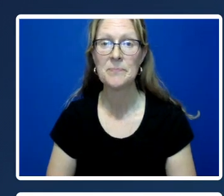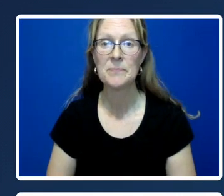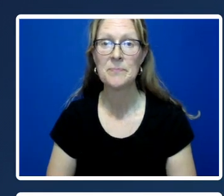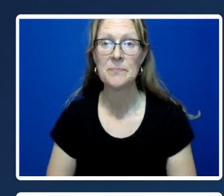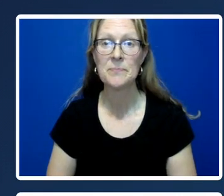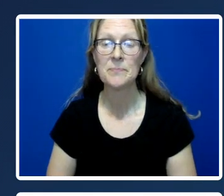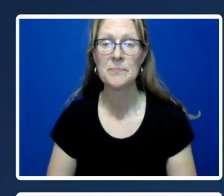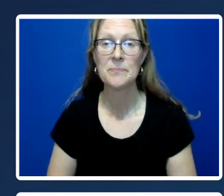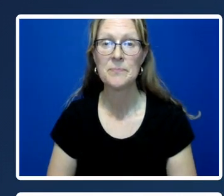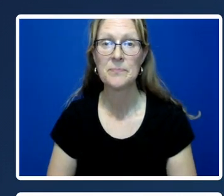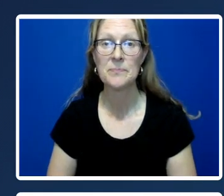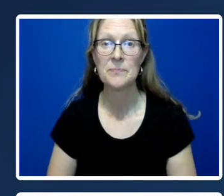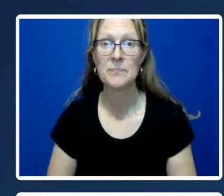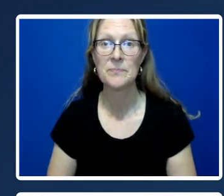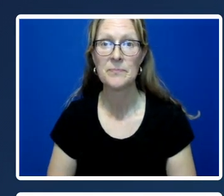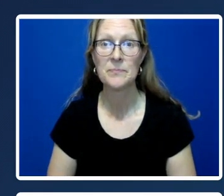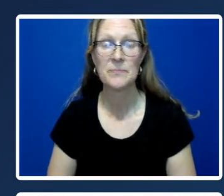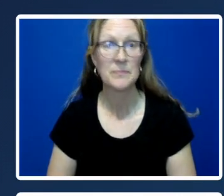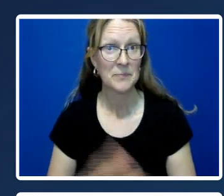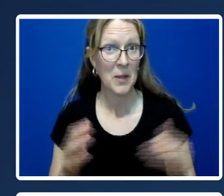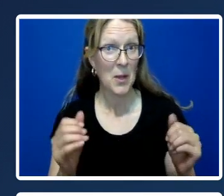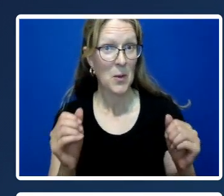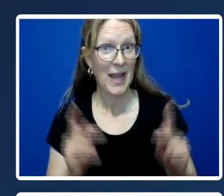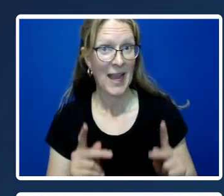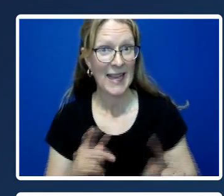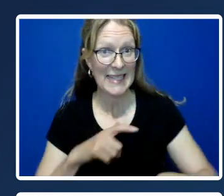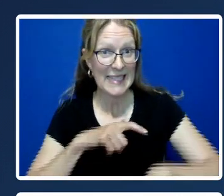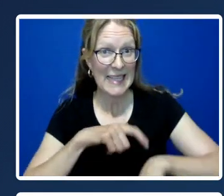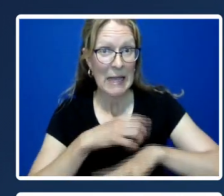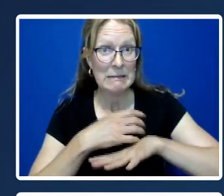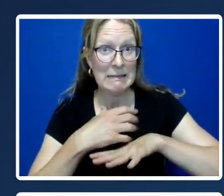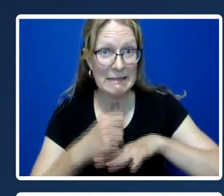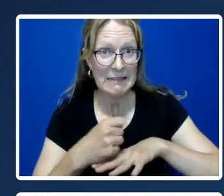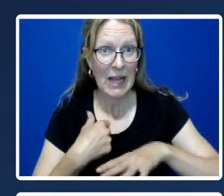Maureen Leary: Okay. We are just about out of time, and I will try to go through very quickly. So,